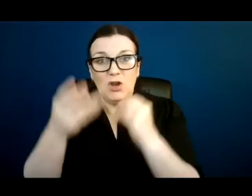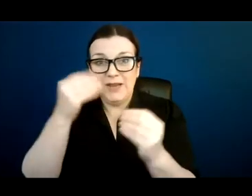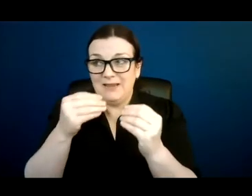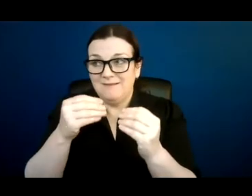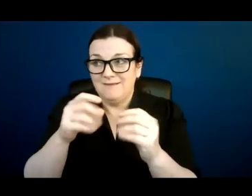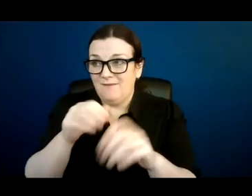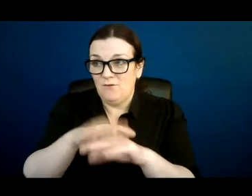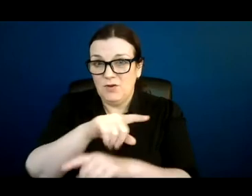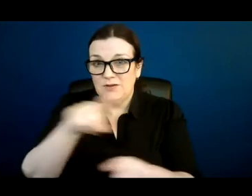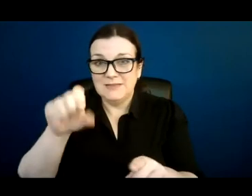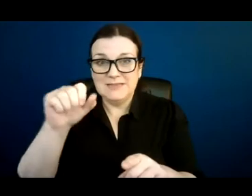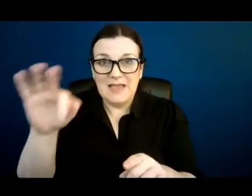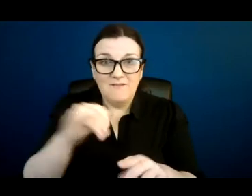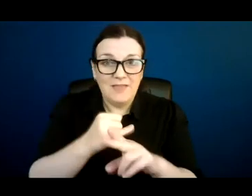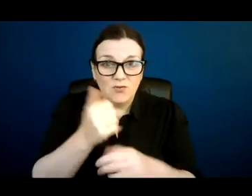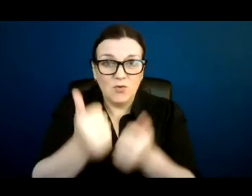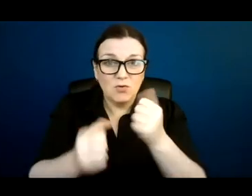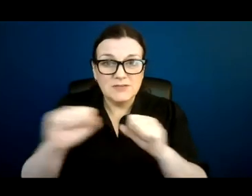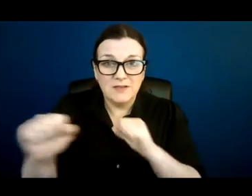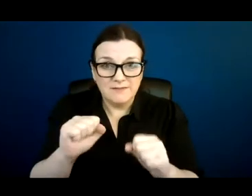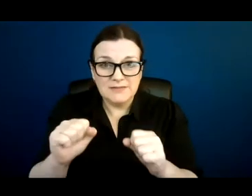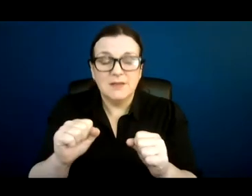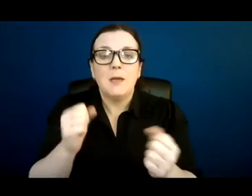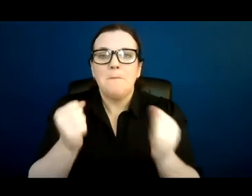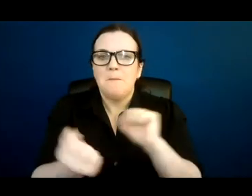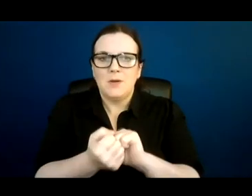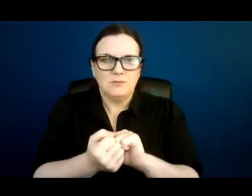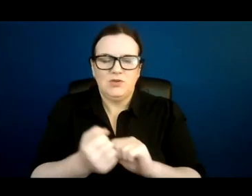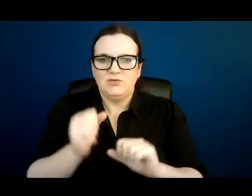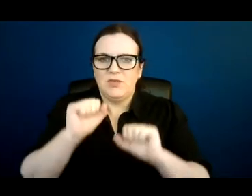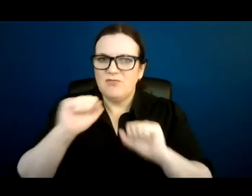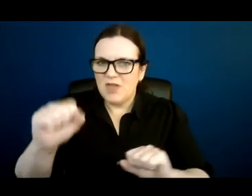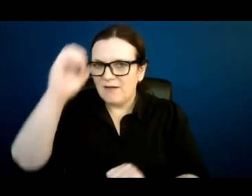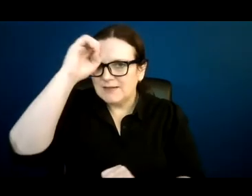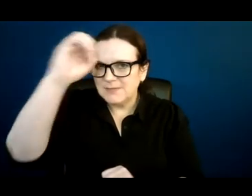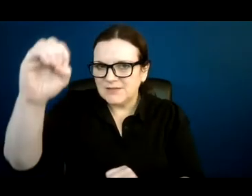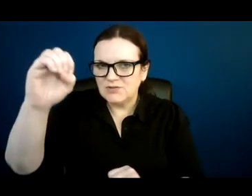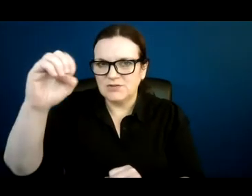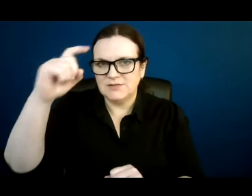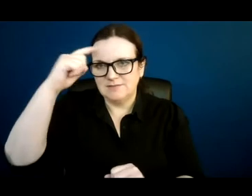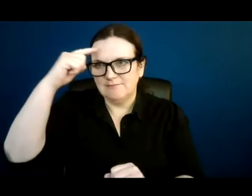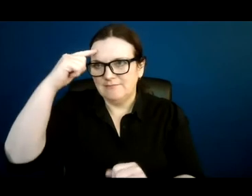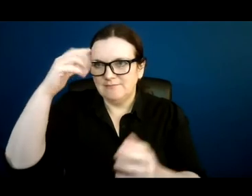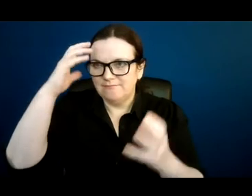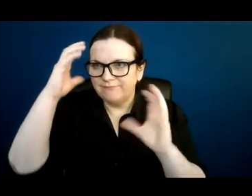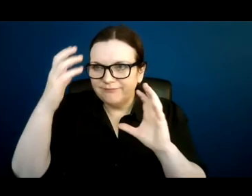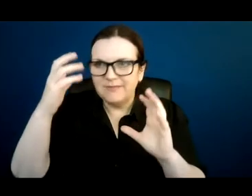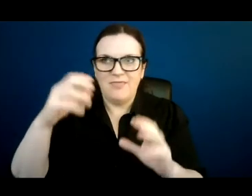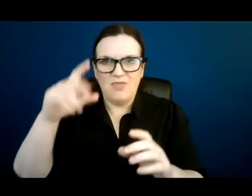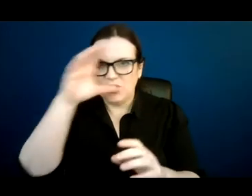Courts Service around changing their expectations, around changing their assumptions based on what